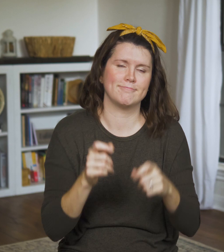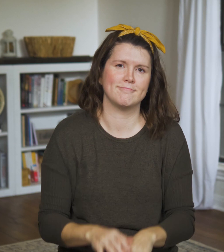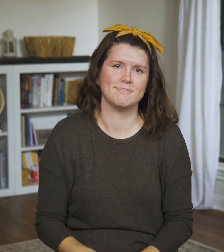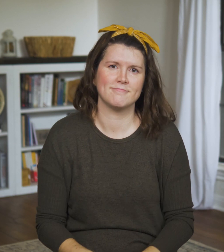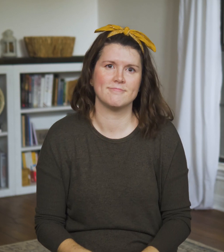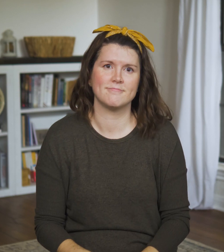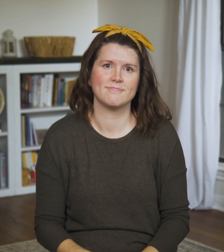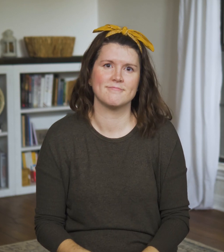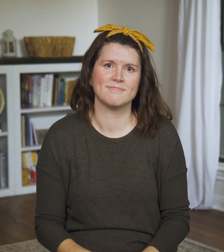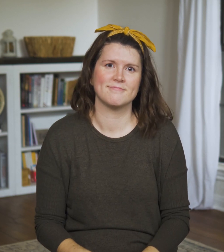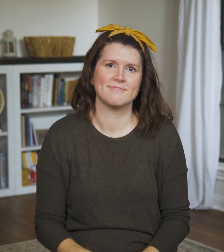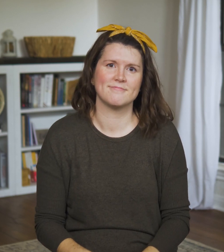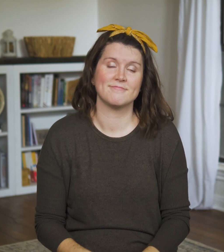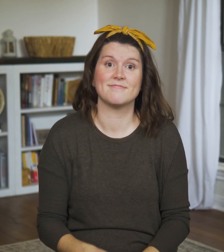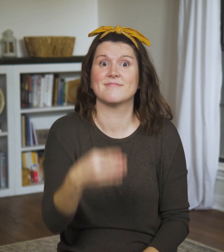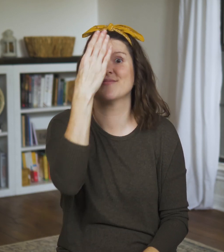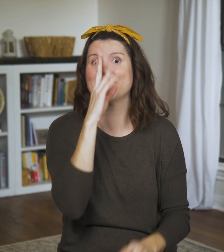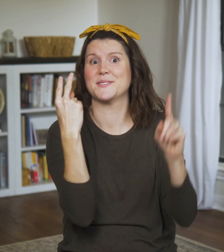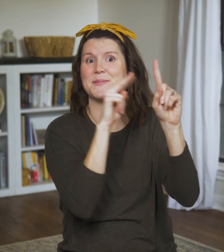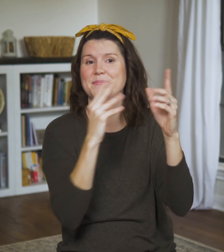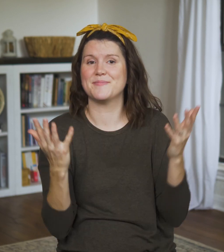from the top of the mountain before his death.